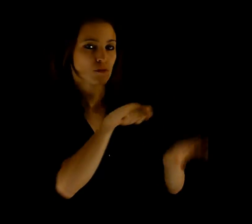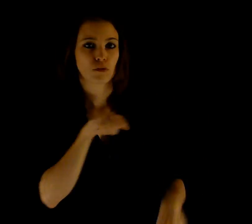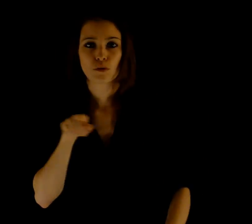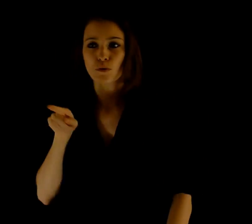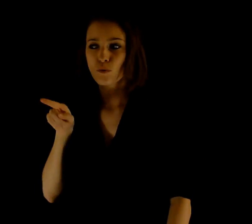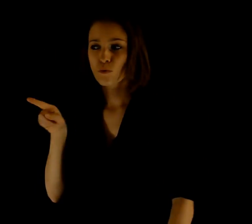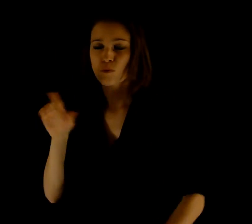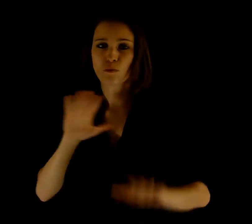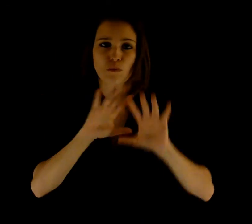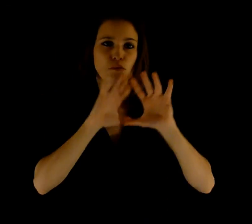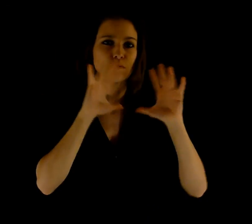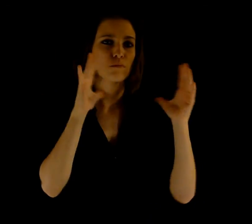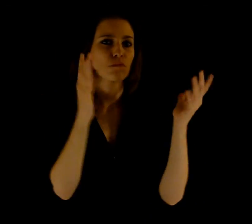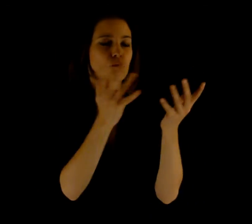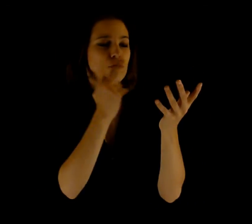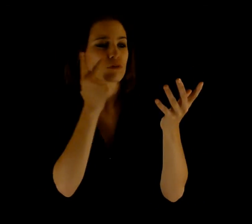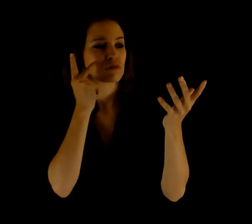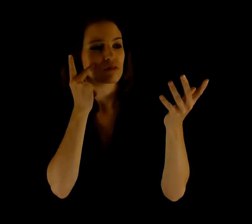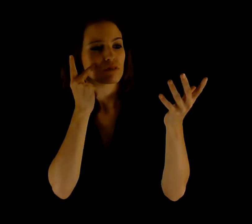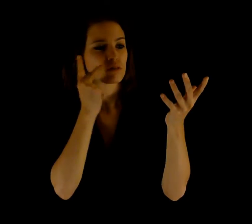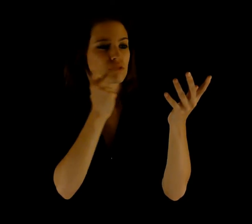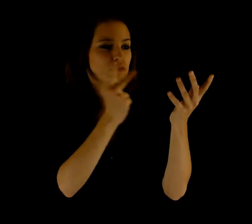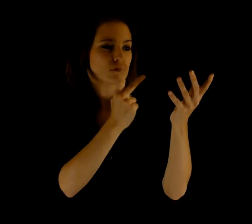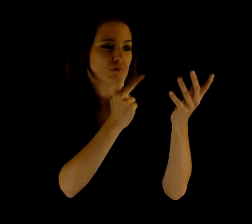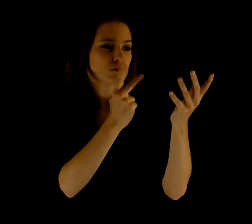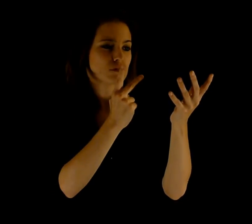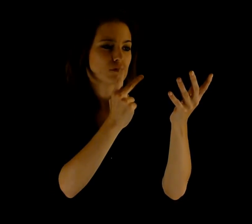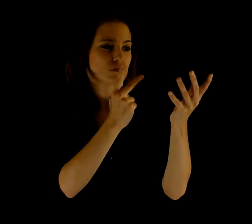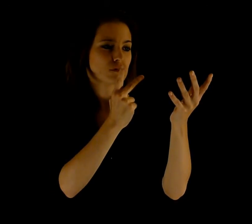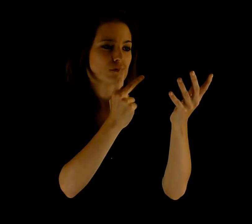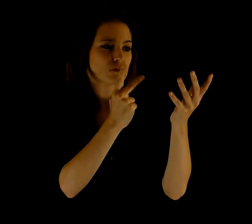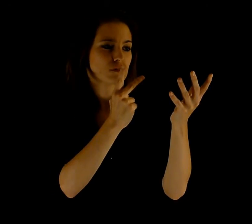HE WORLD SEE He saw the world